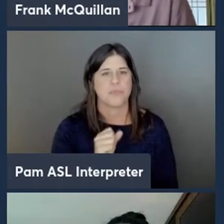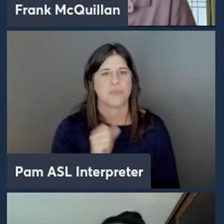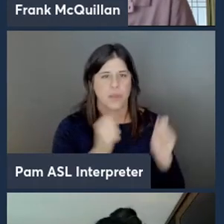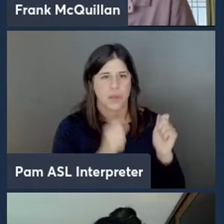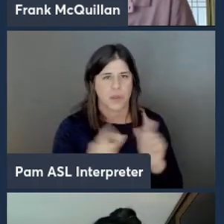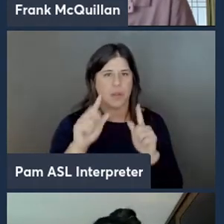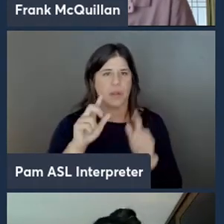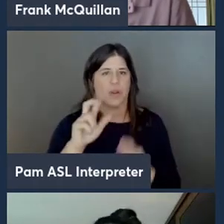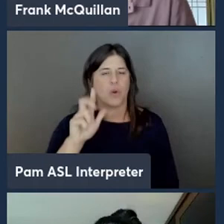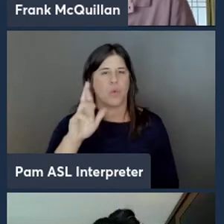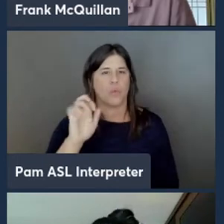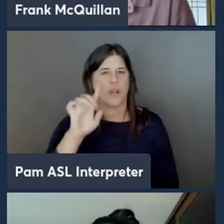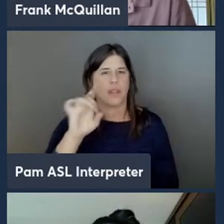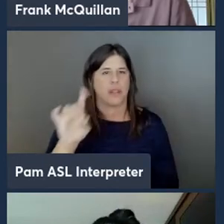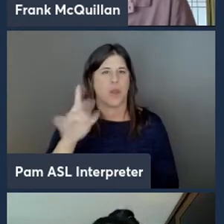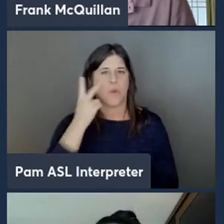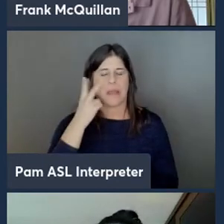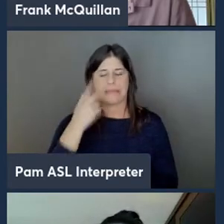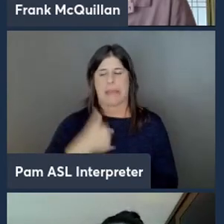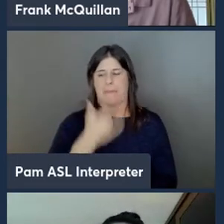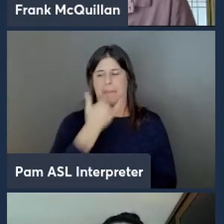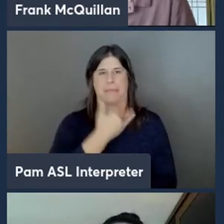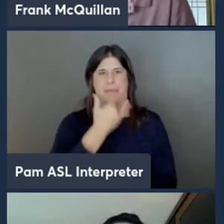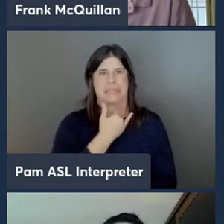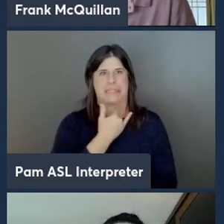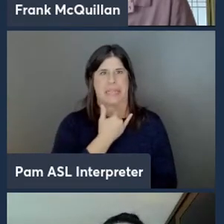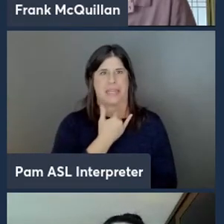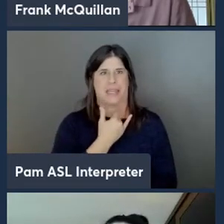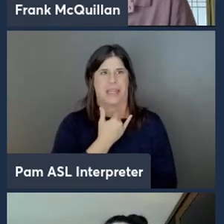I see that I made a mistake here and I put